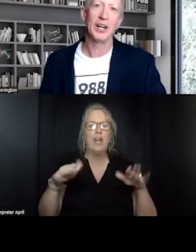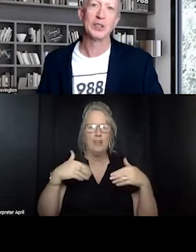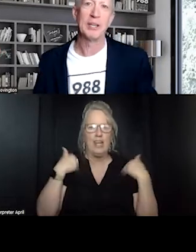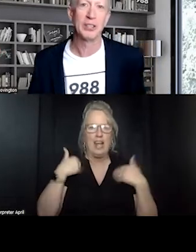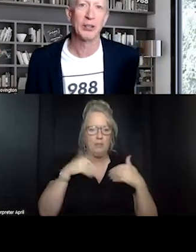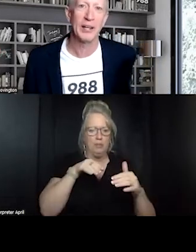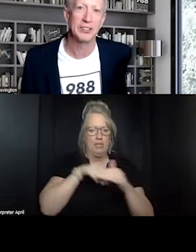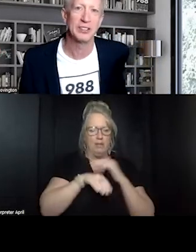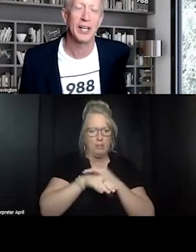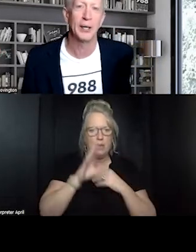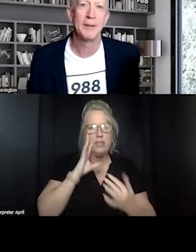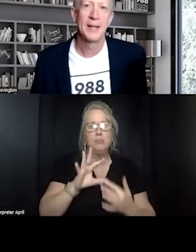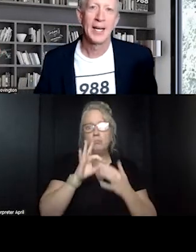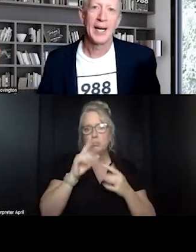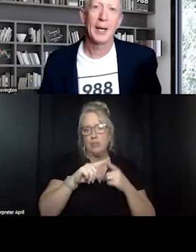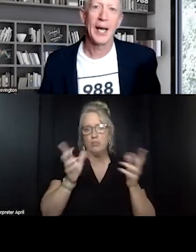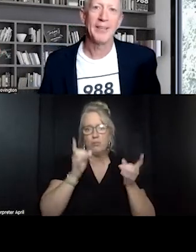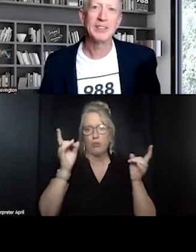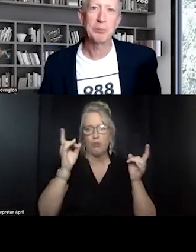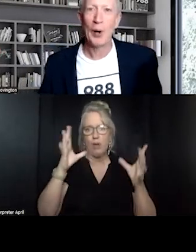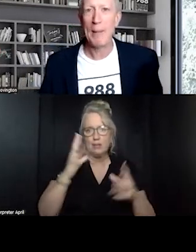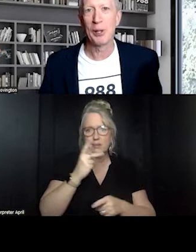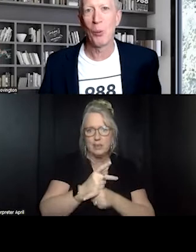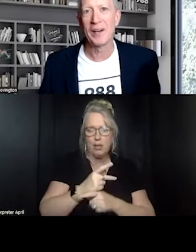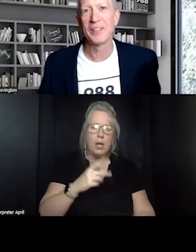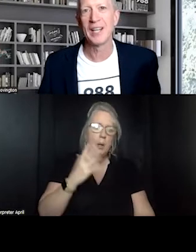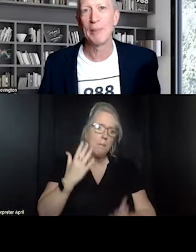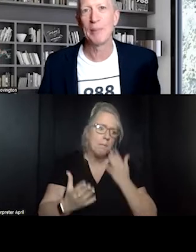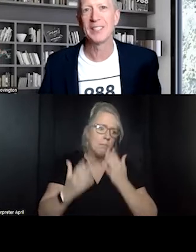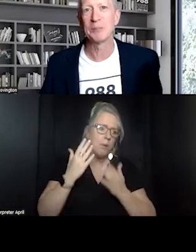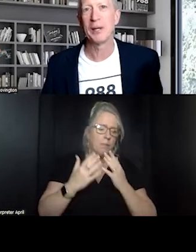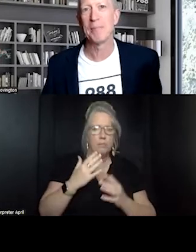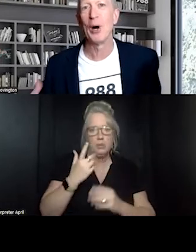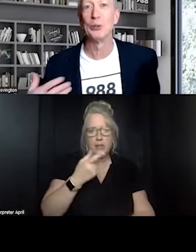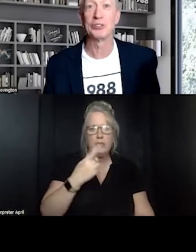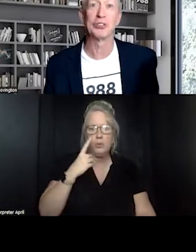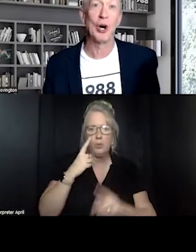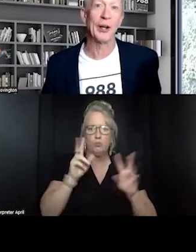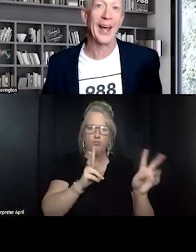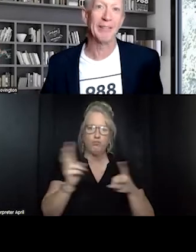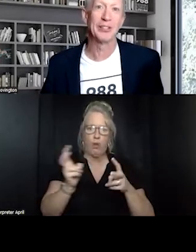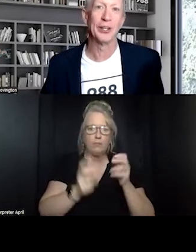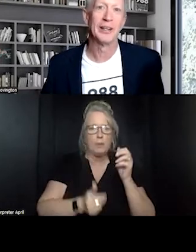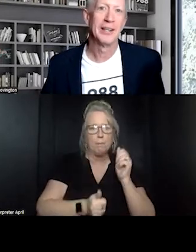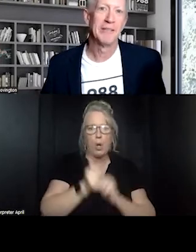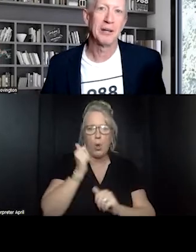ESPECIALLY CRISIS CARE. AND THIS IS PROBABLY ONE OF TOPICS THAT'S BEEN MOST SOUGHT AFTER FROM OUR